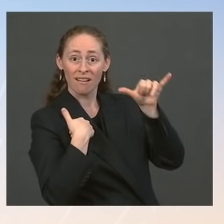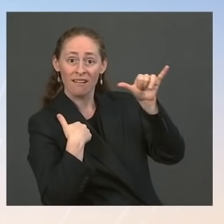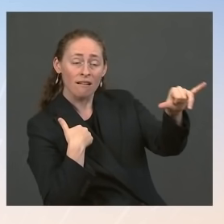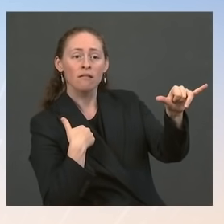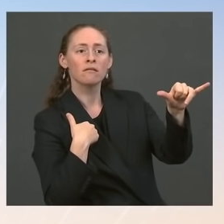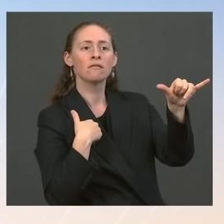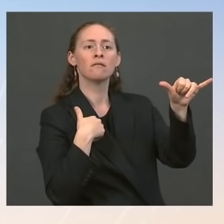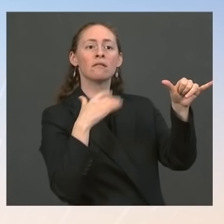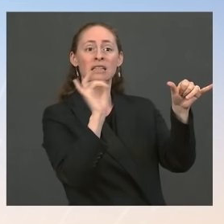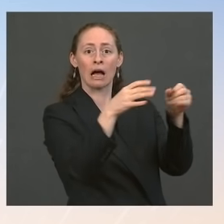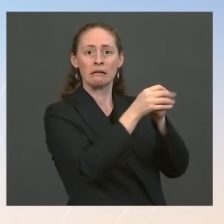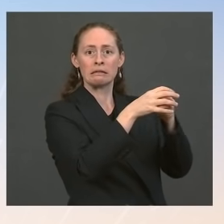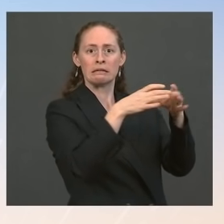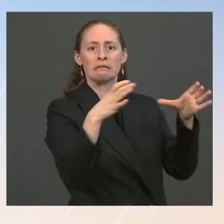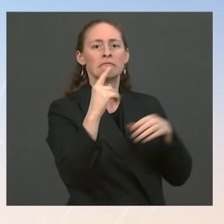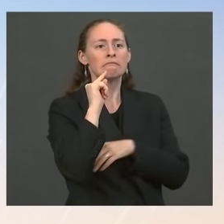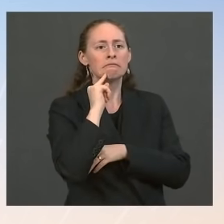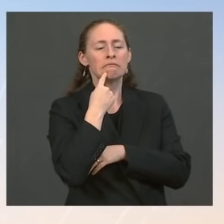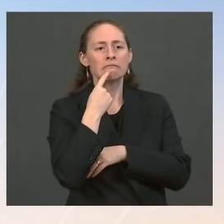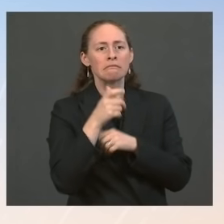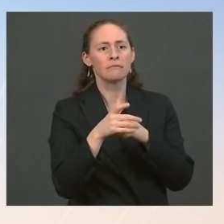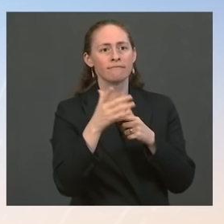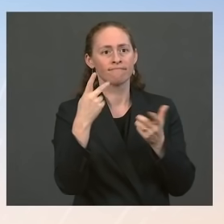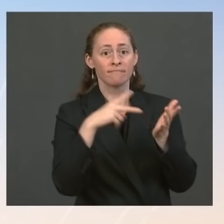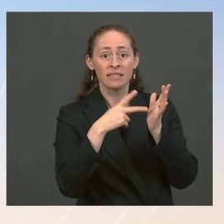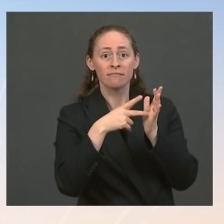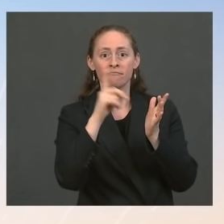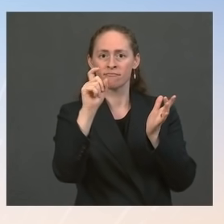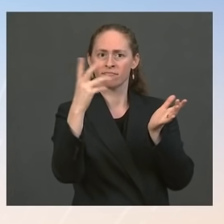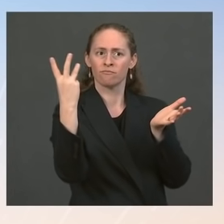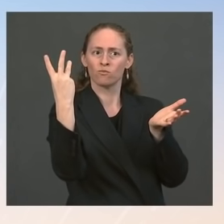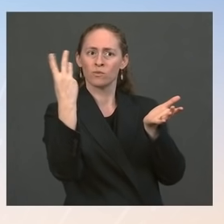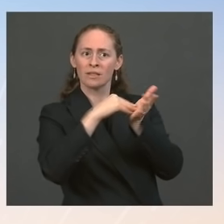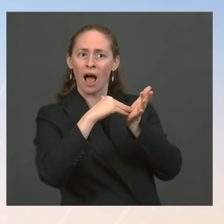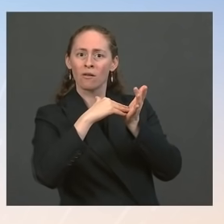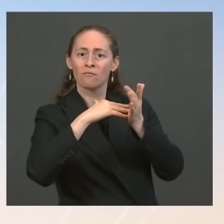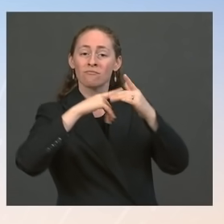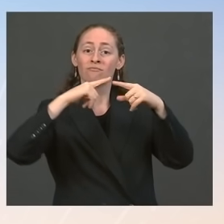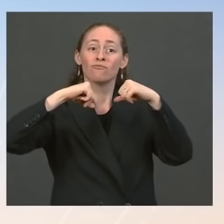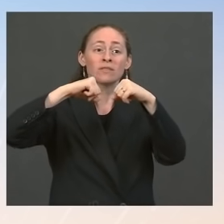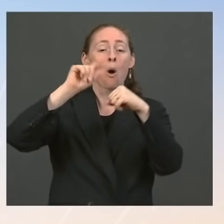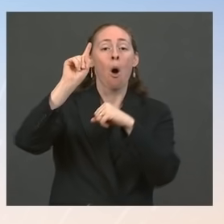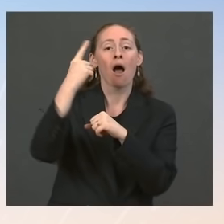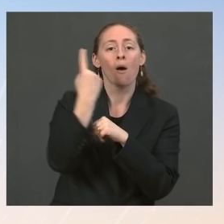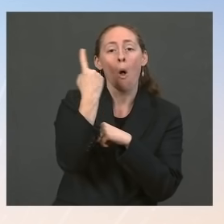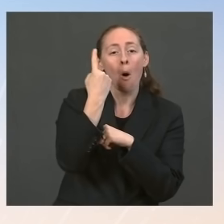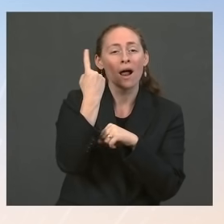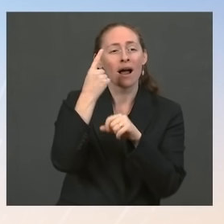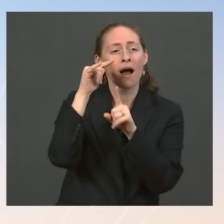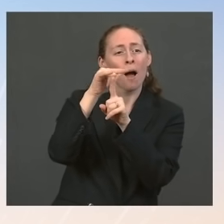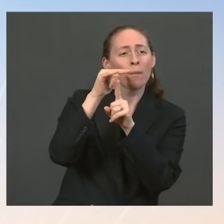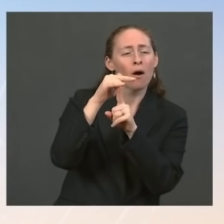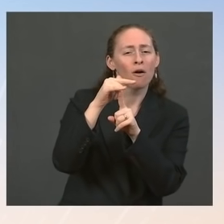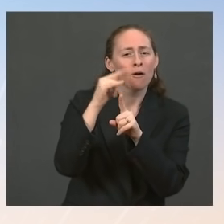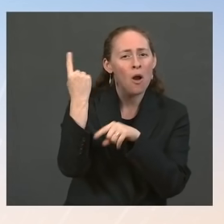given it required 6,000 troops to just protect the airport -- something we now know. The Press: But the President pulled all U.S. troops out.